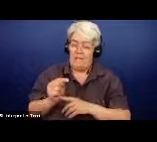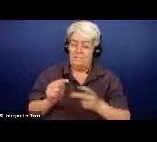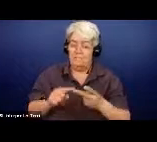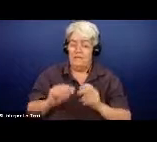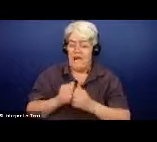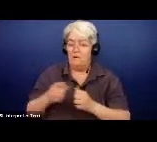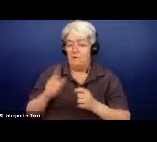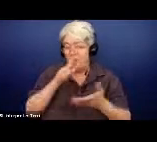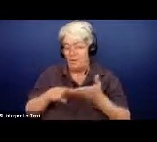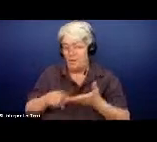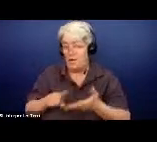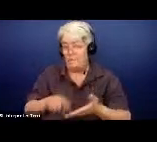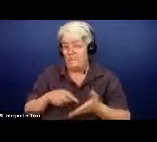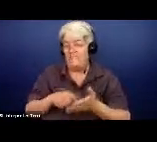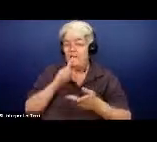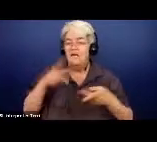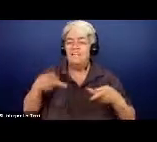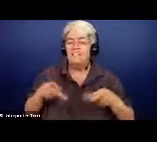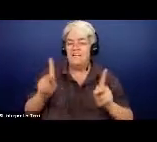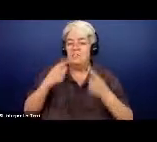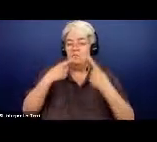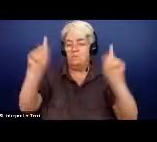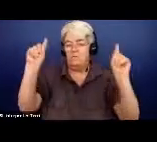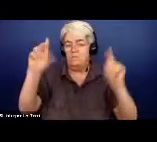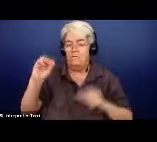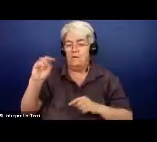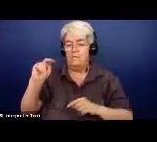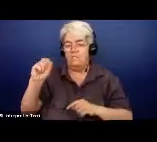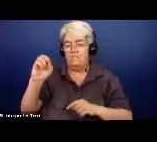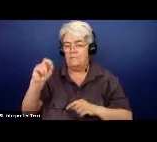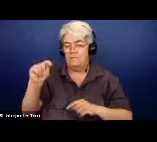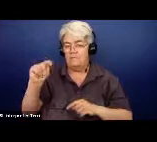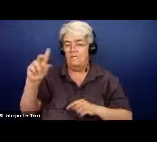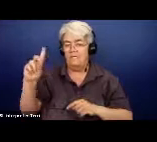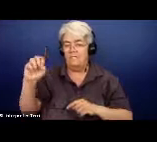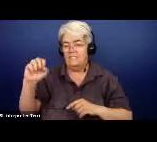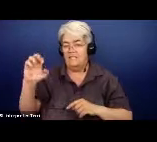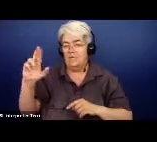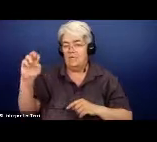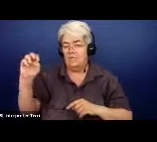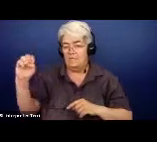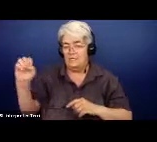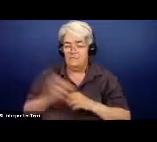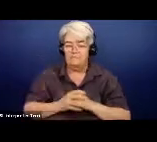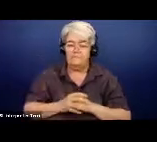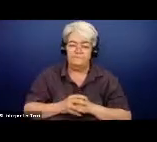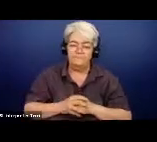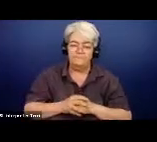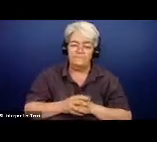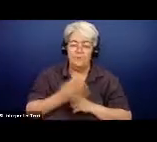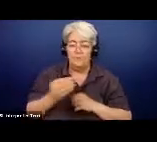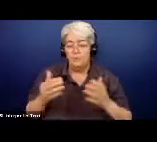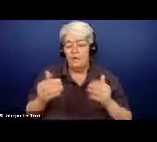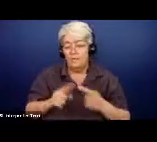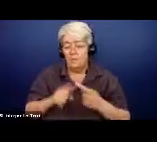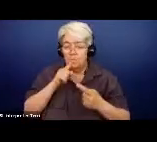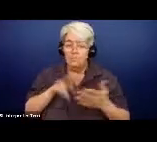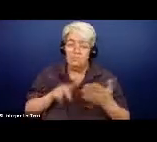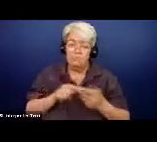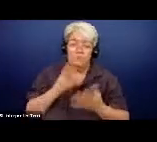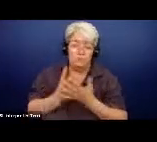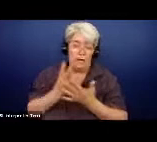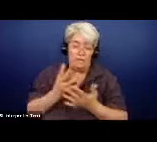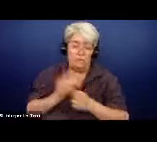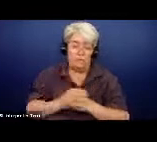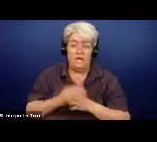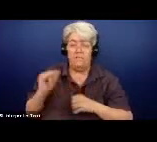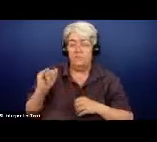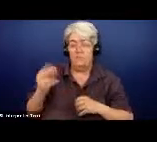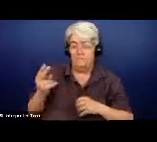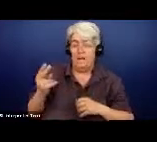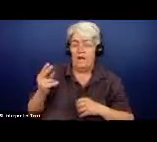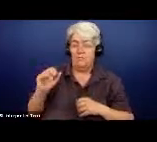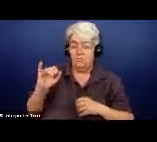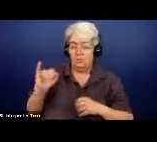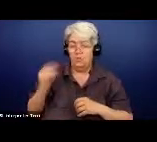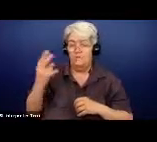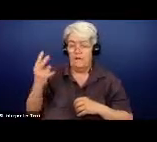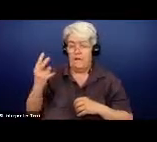at that and see some examples. I'm going to move to connections and juvenile justice for